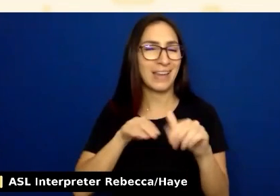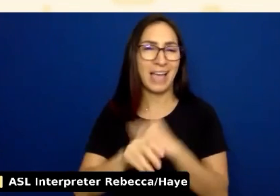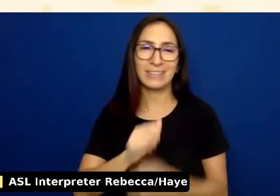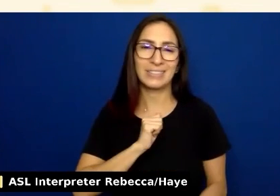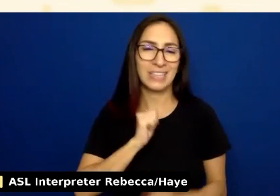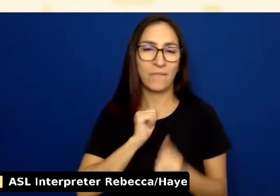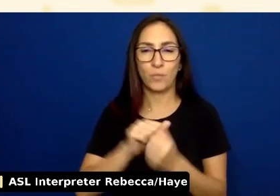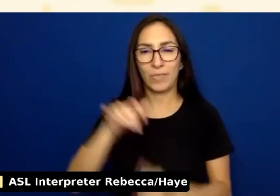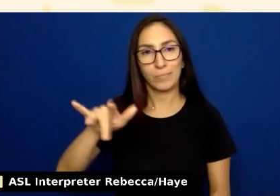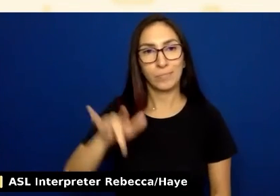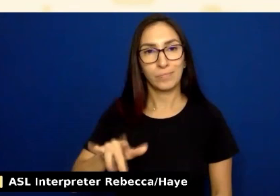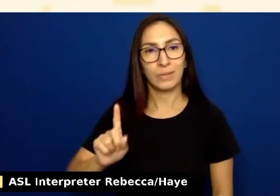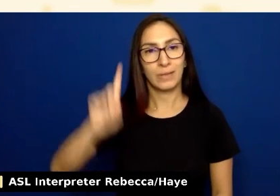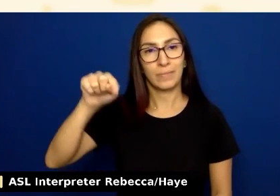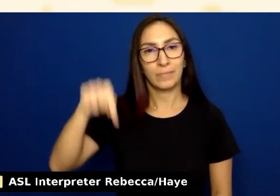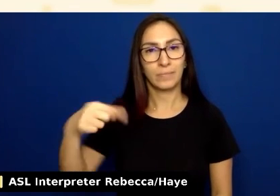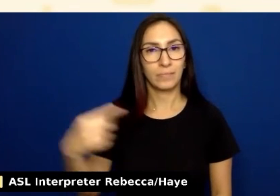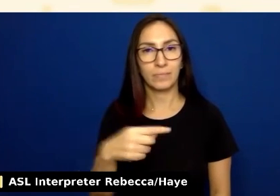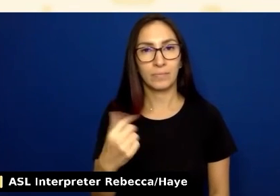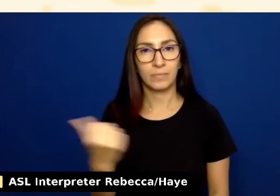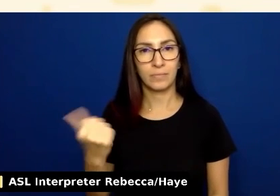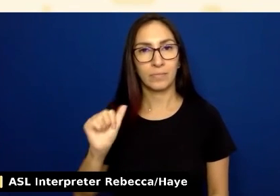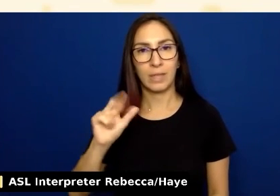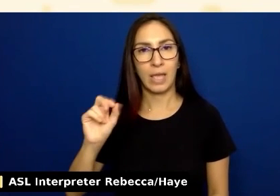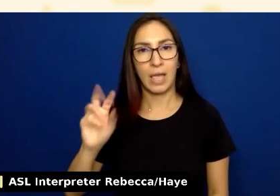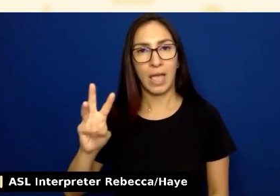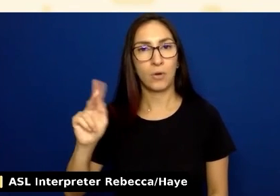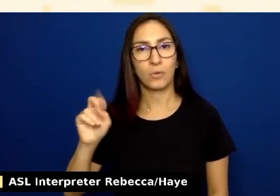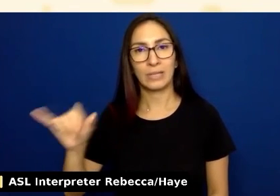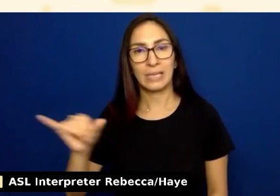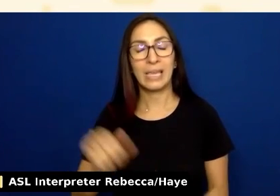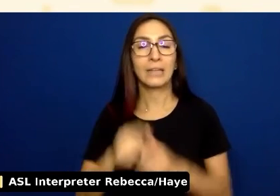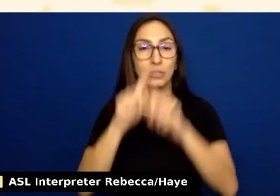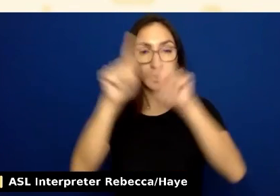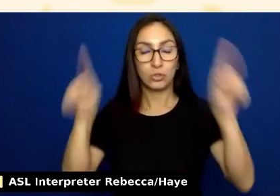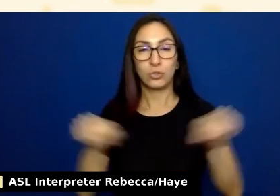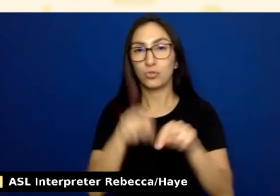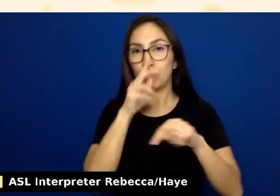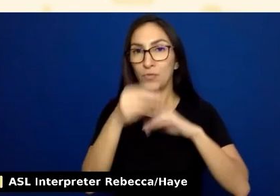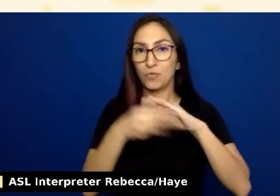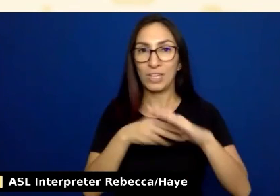And as a screen reader user, that is not the only key that we use to access content.